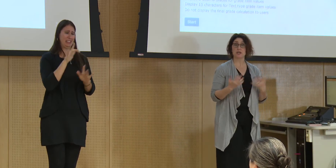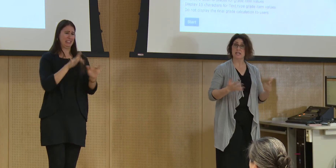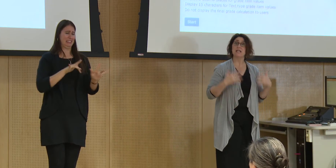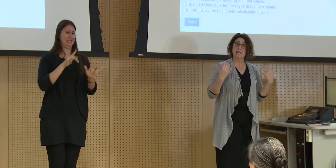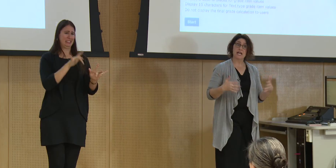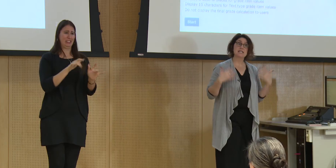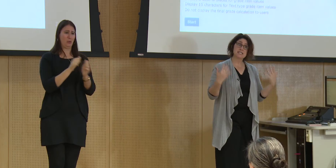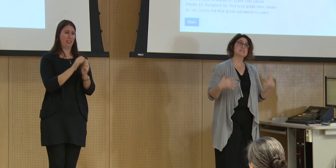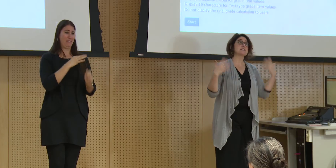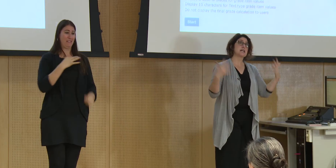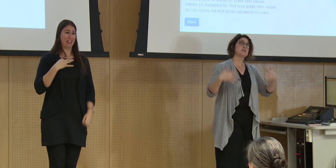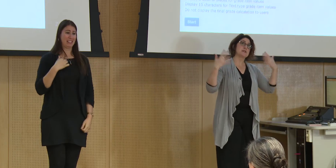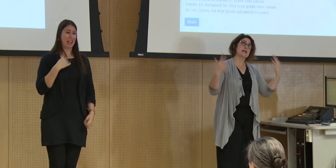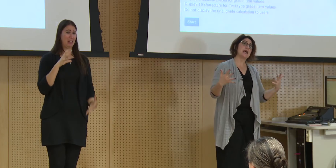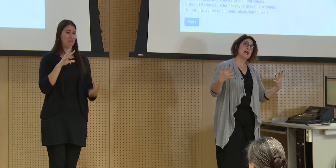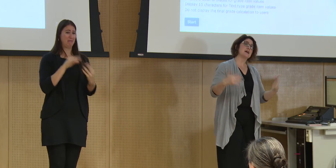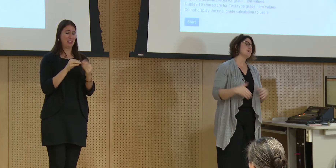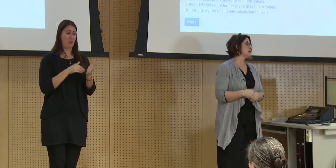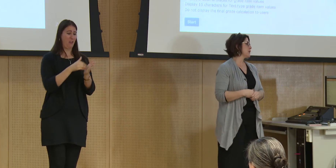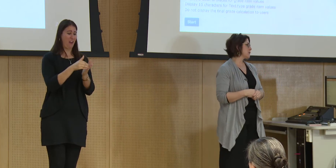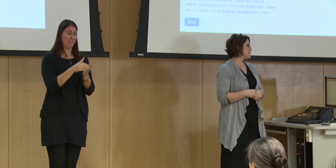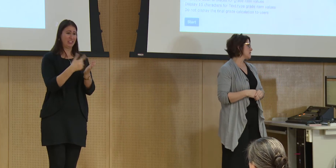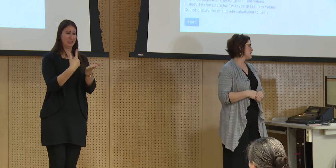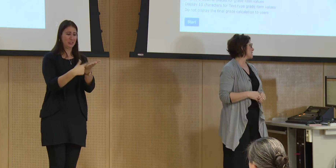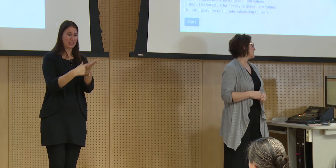And it is. It's kind of like, "Aah! Where do I start?"